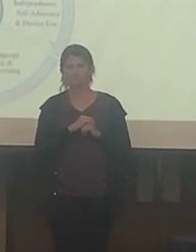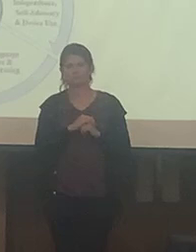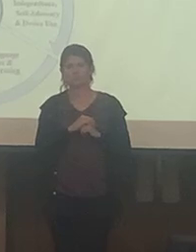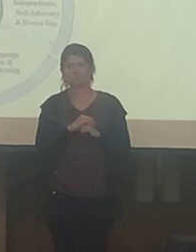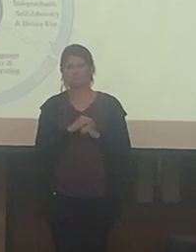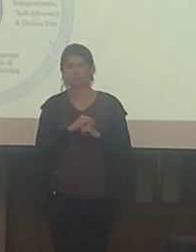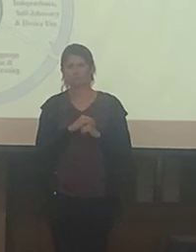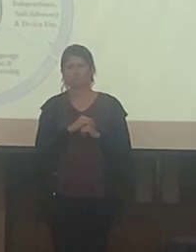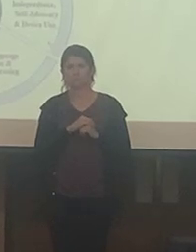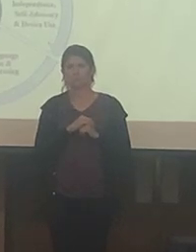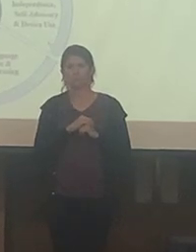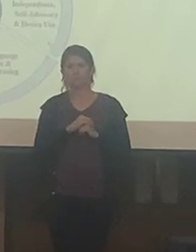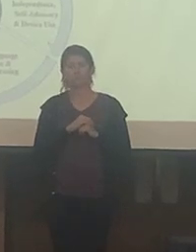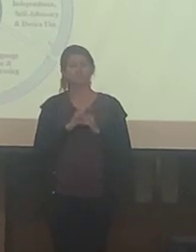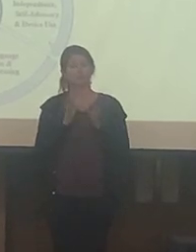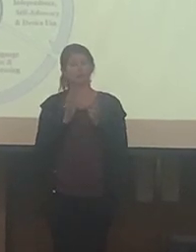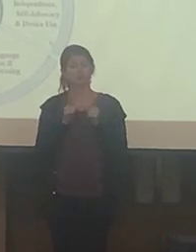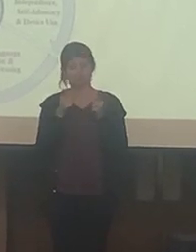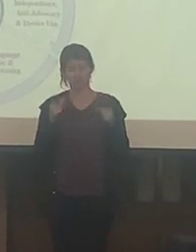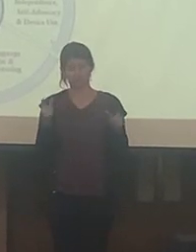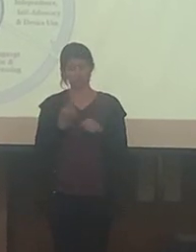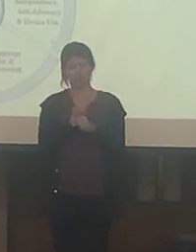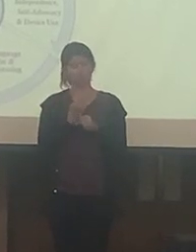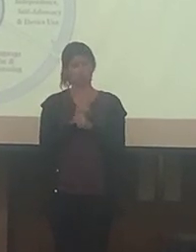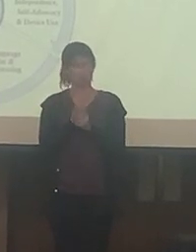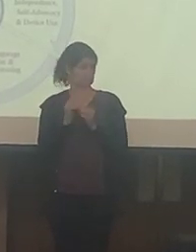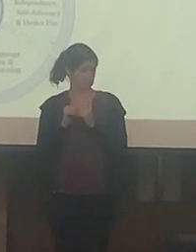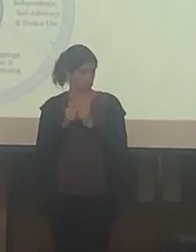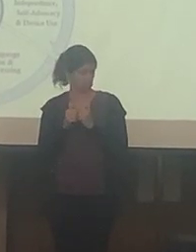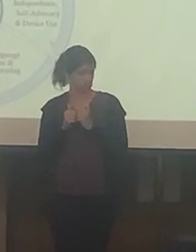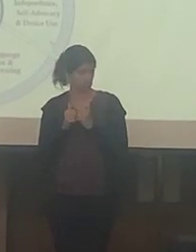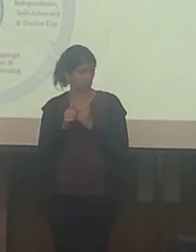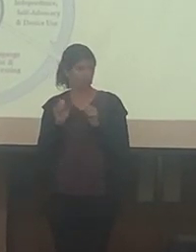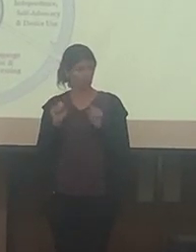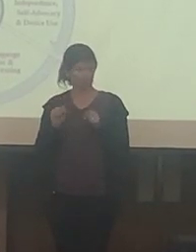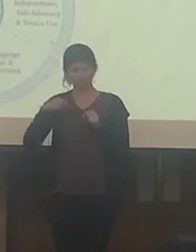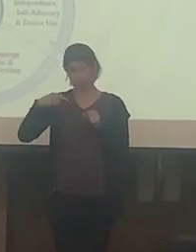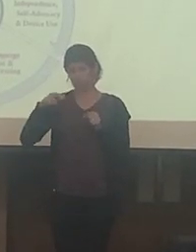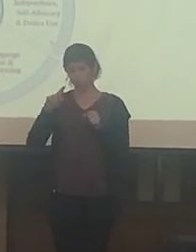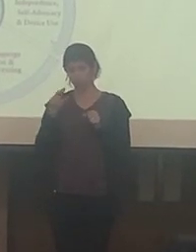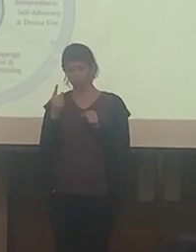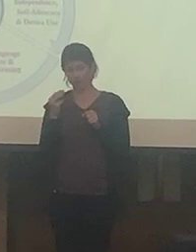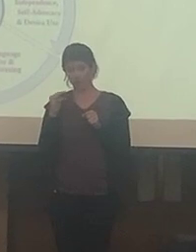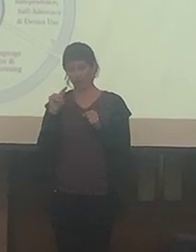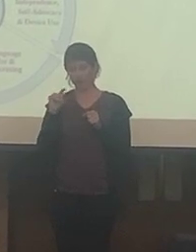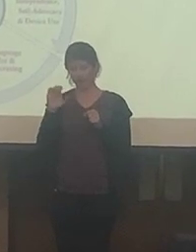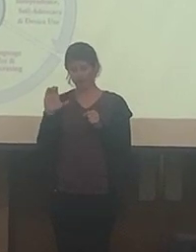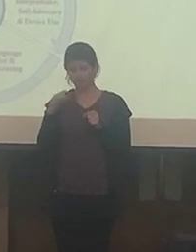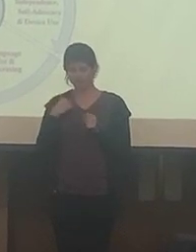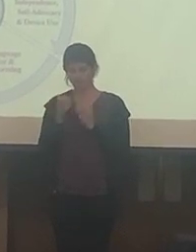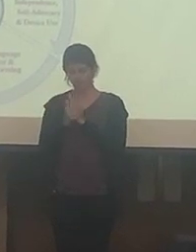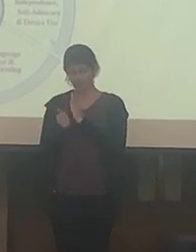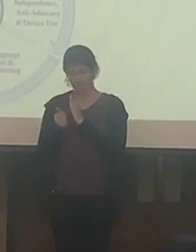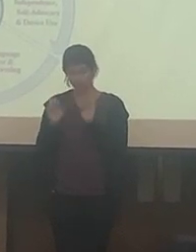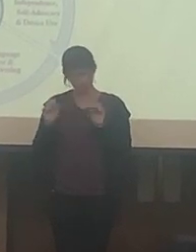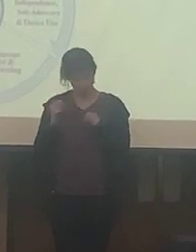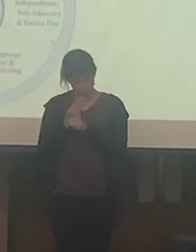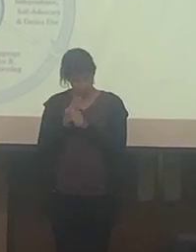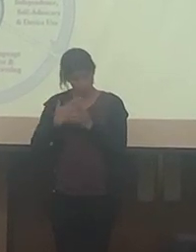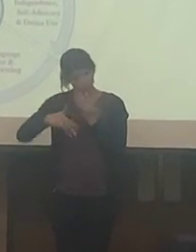how about languages and processing how are you can they use social language how about social skills